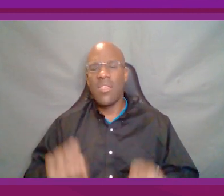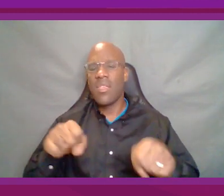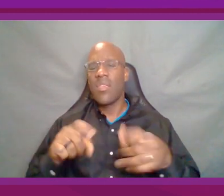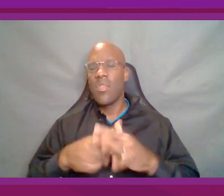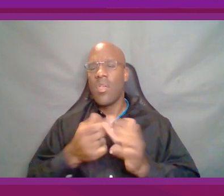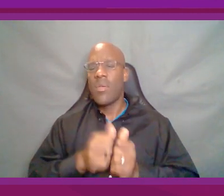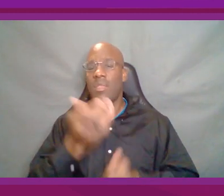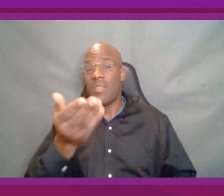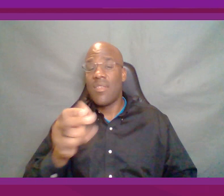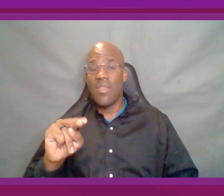And we can start with Nicholas.